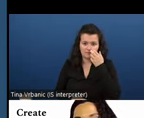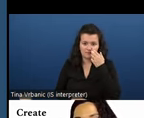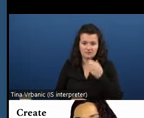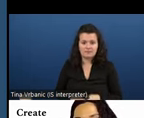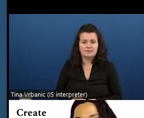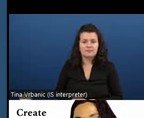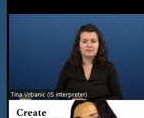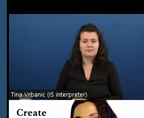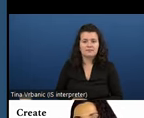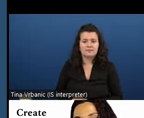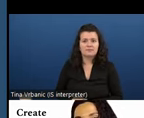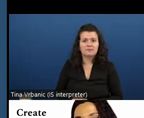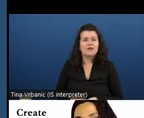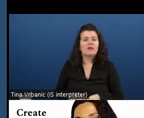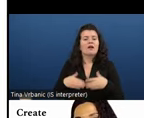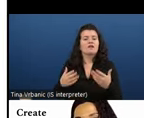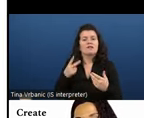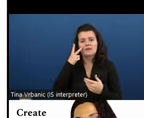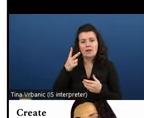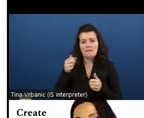our partnerships and and what that means for us.